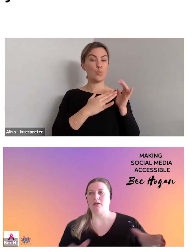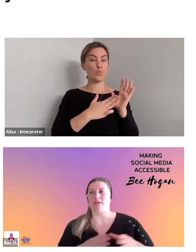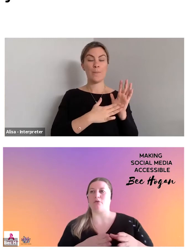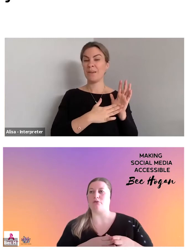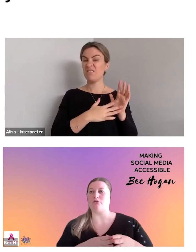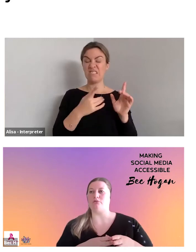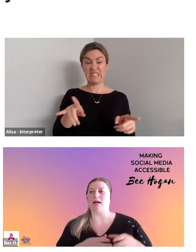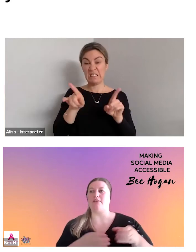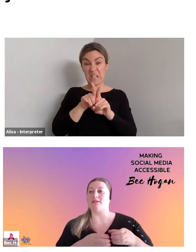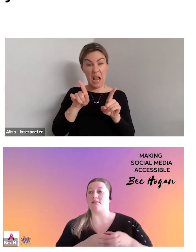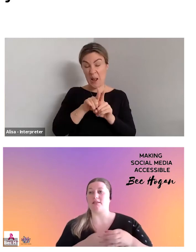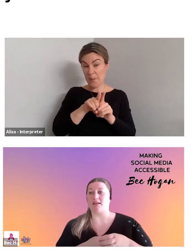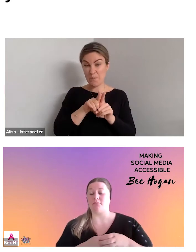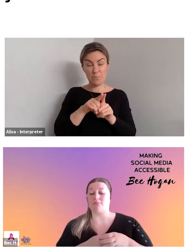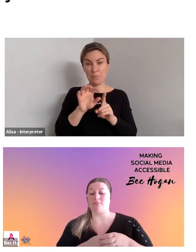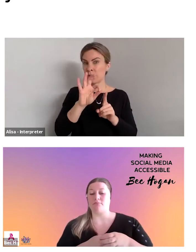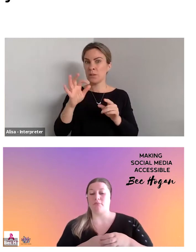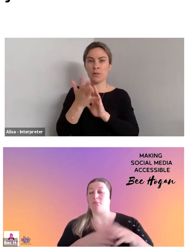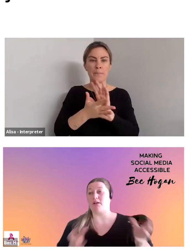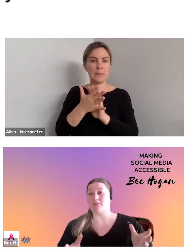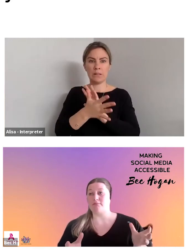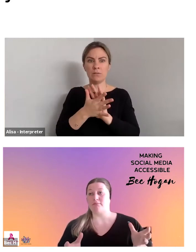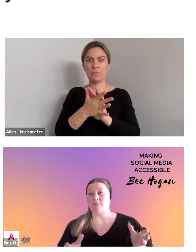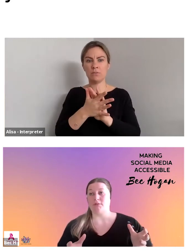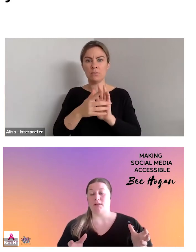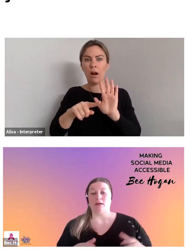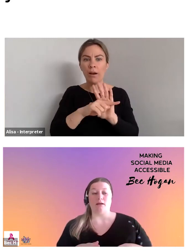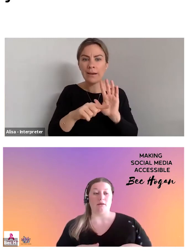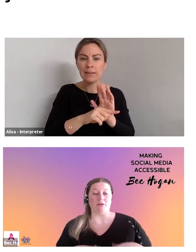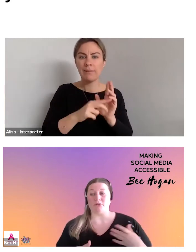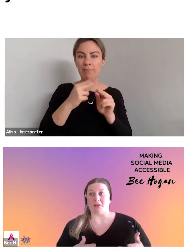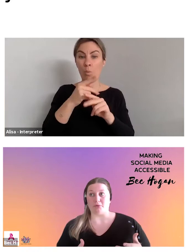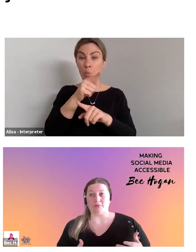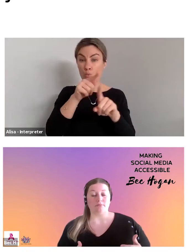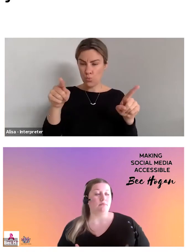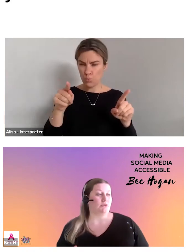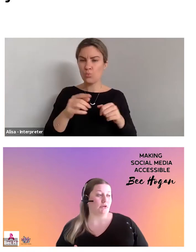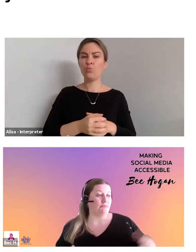They were all covered under the same umbrella, they are not separate.